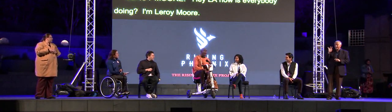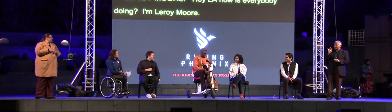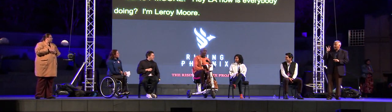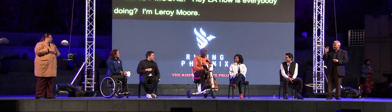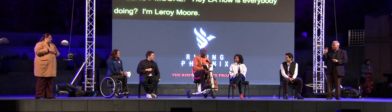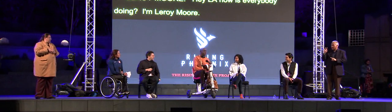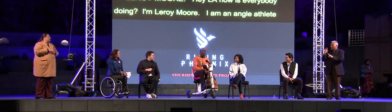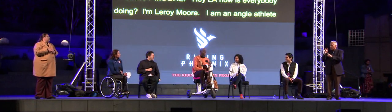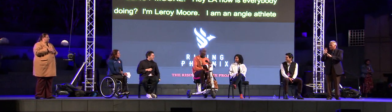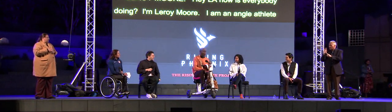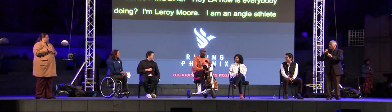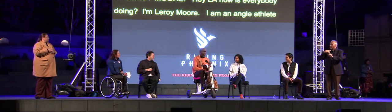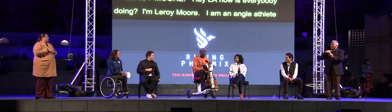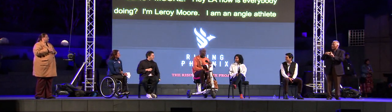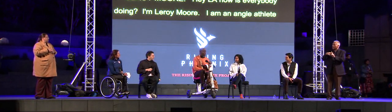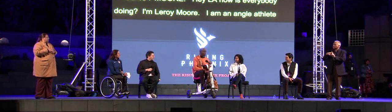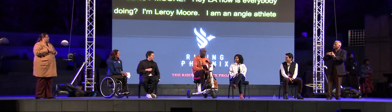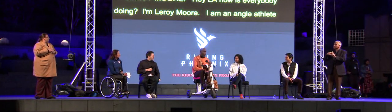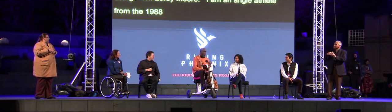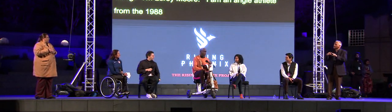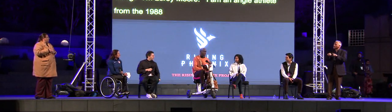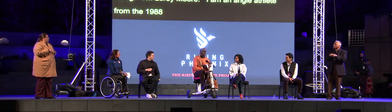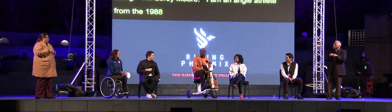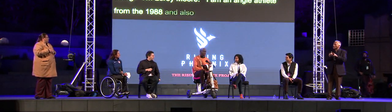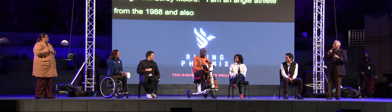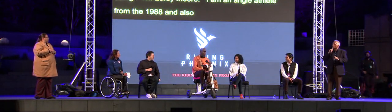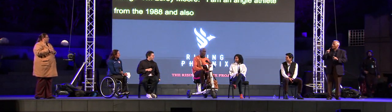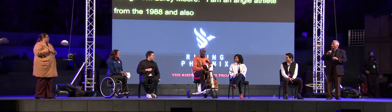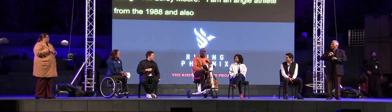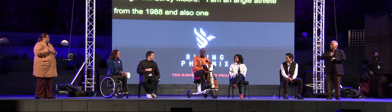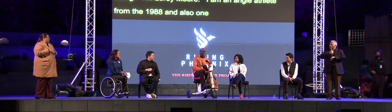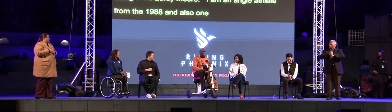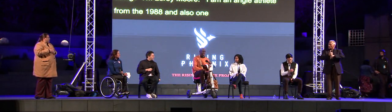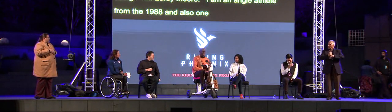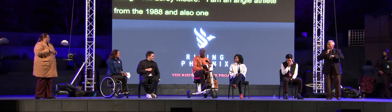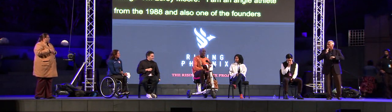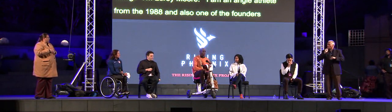and also one of the founders of Krip Hop Nation.